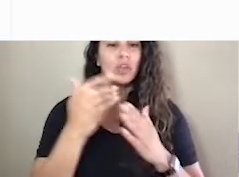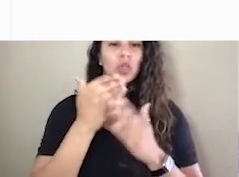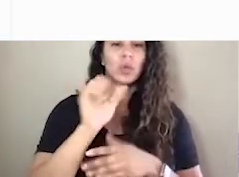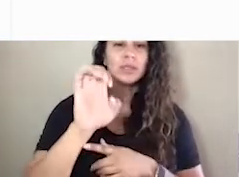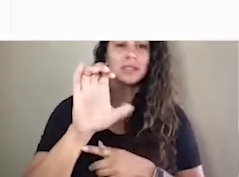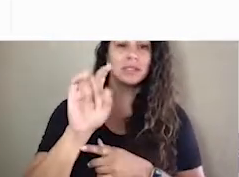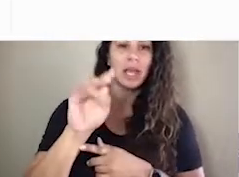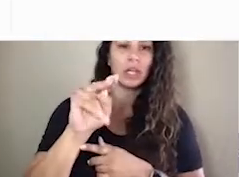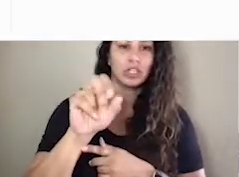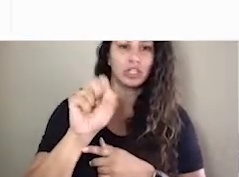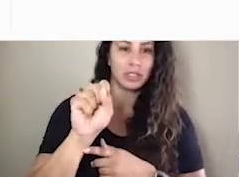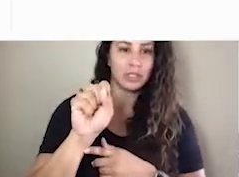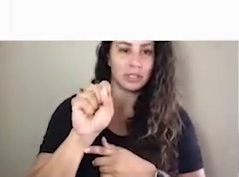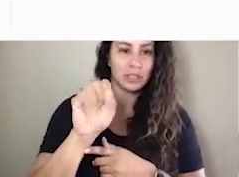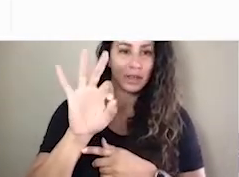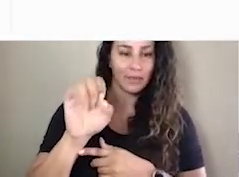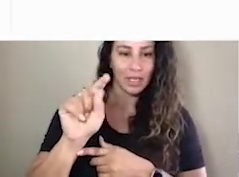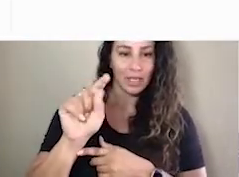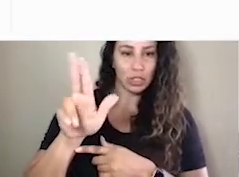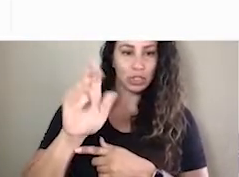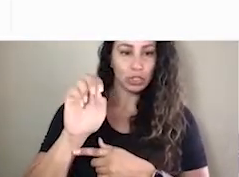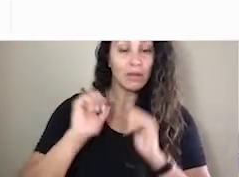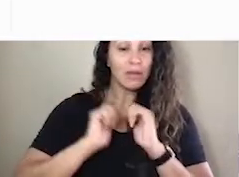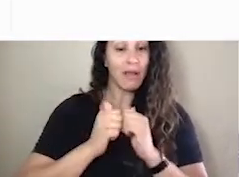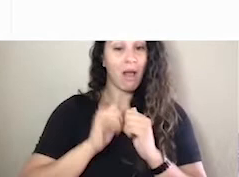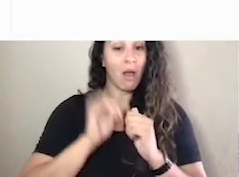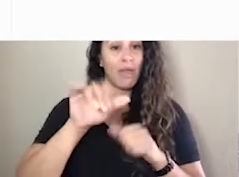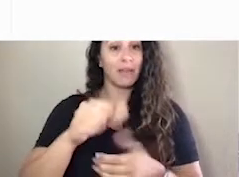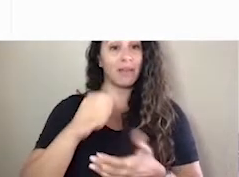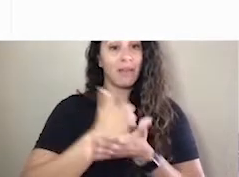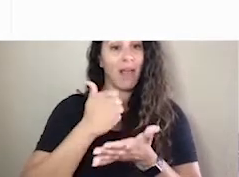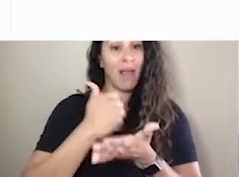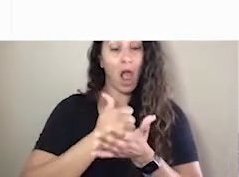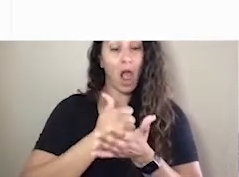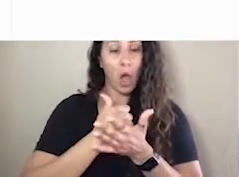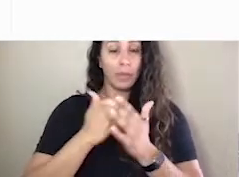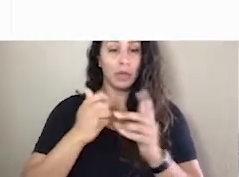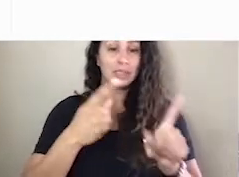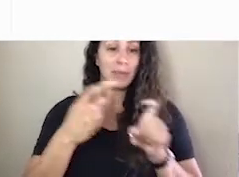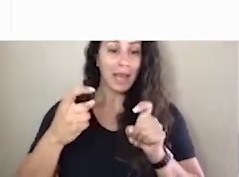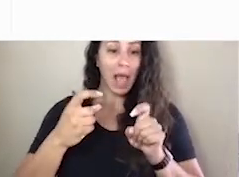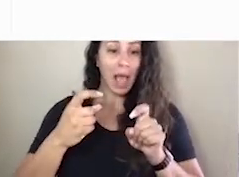AND USING SECTIONS AND SAY I WAS ON MY HOME PAGE HERE.